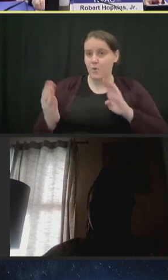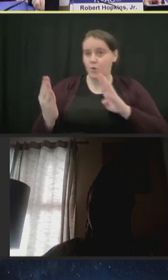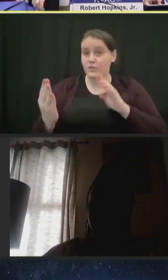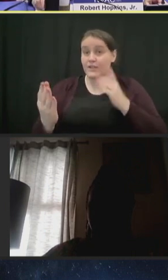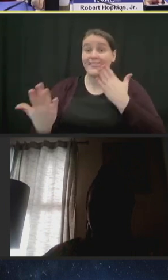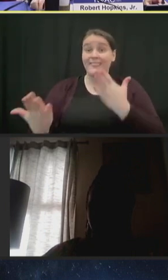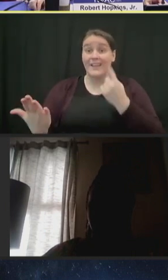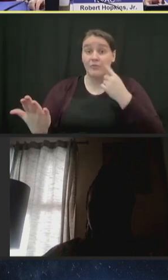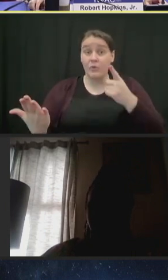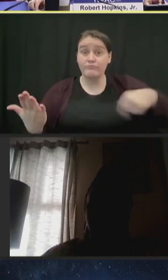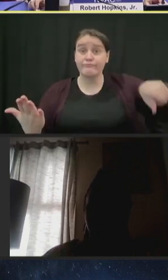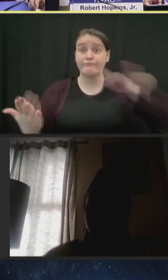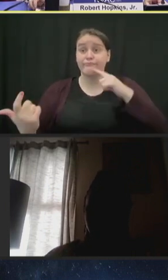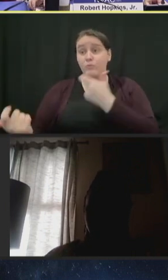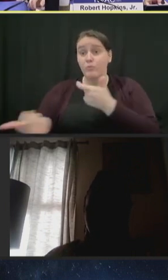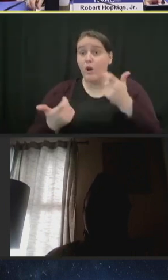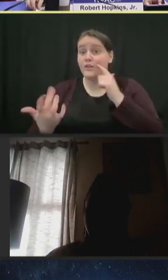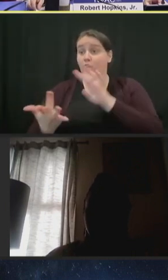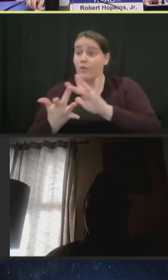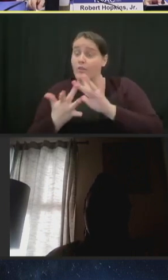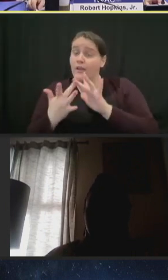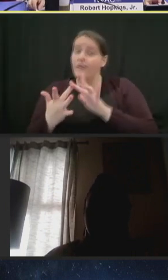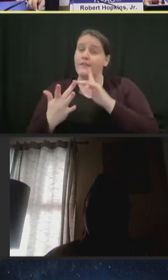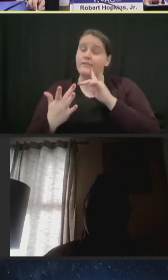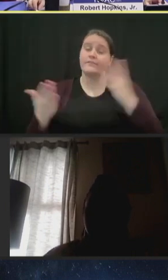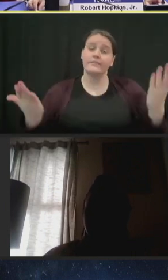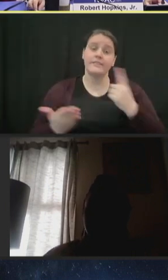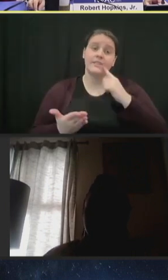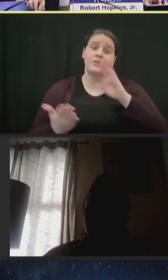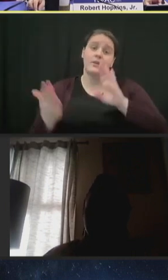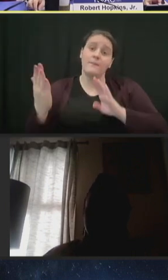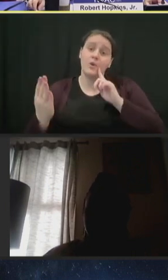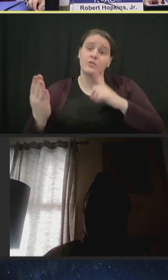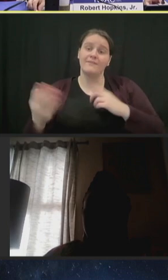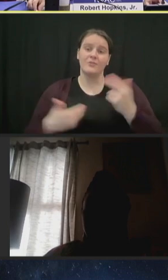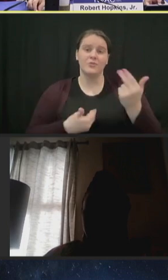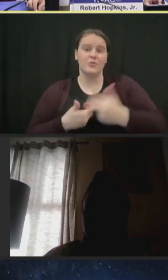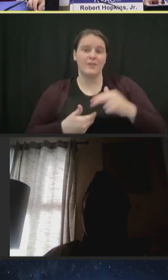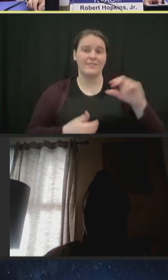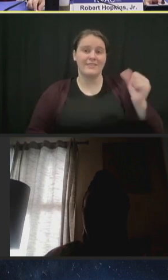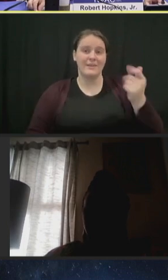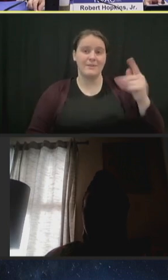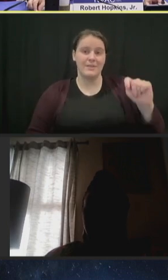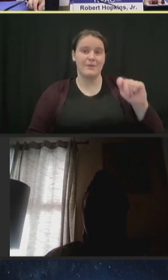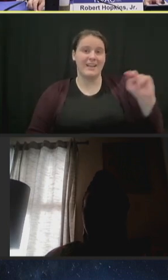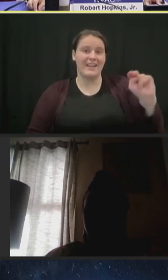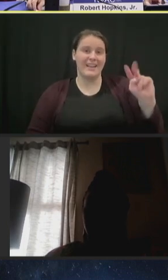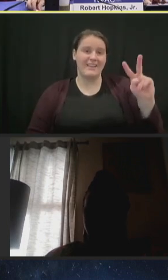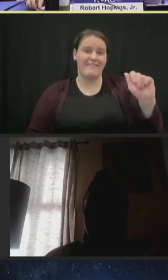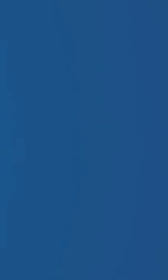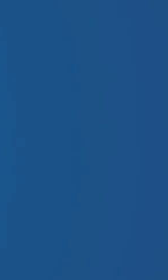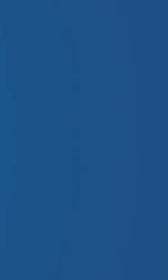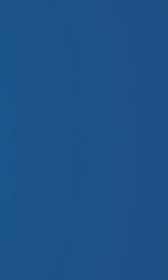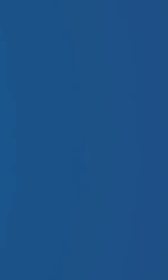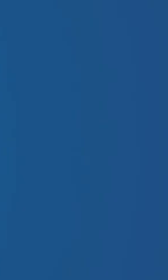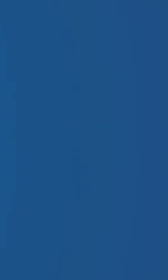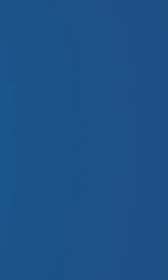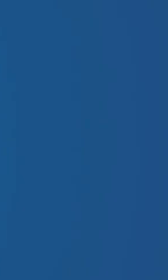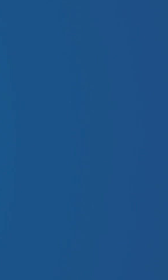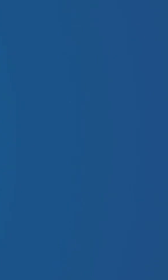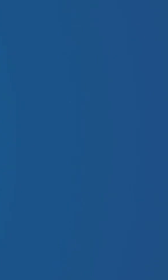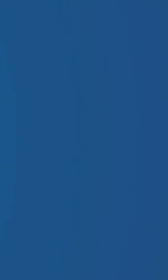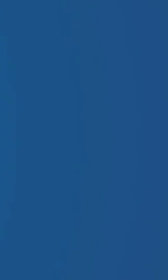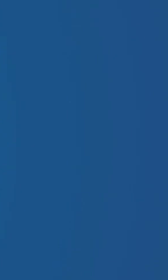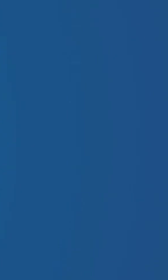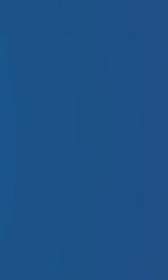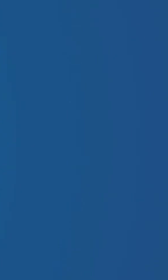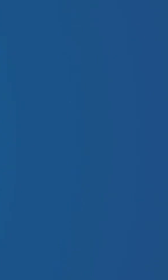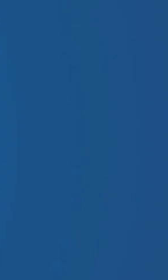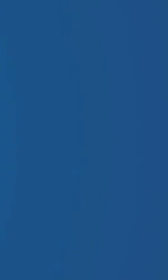online for joining us for our September NVAC meeting. And we'll see you this afternoon.